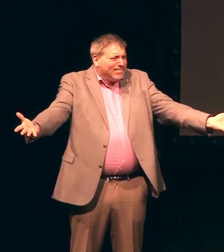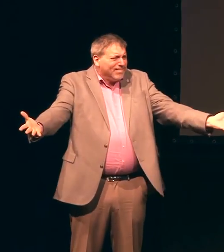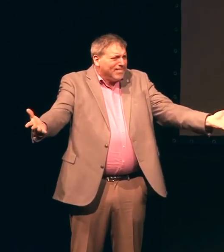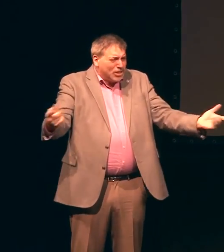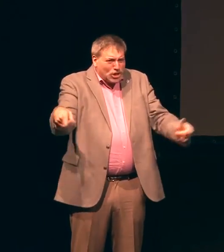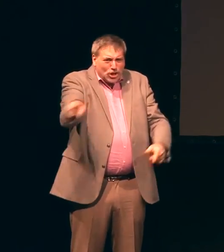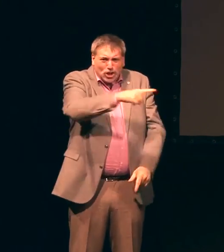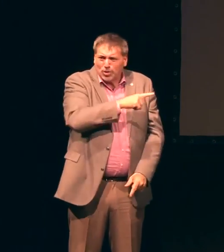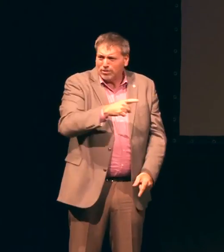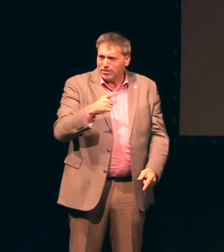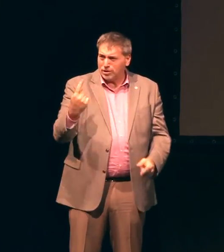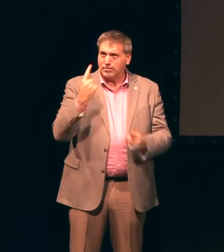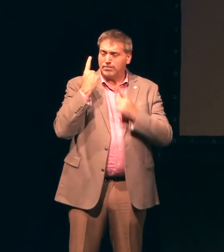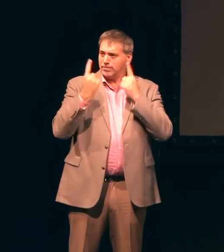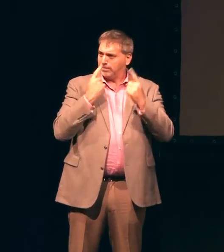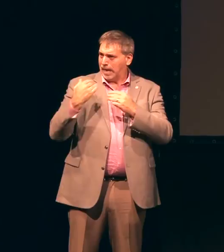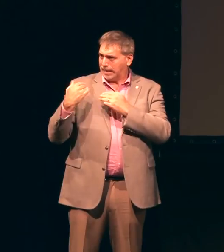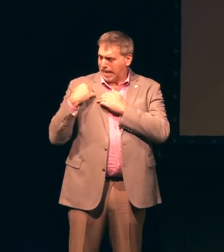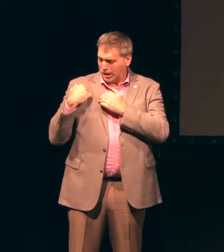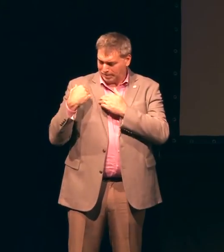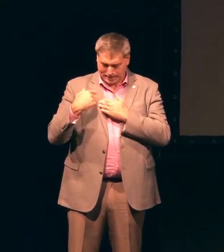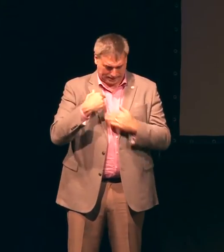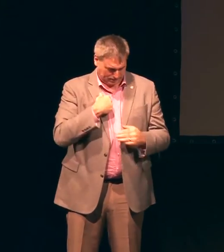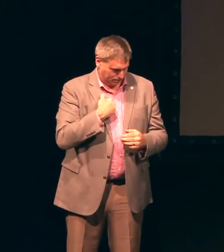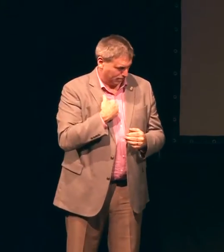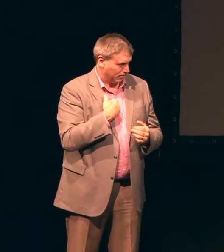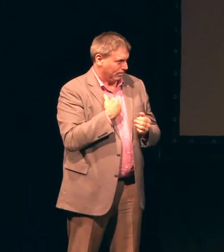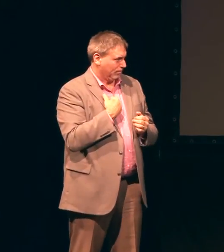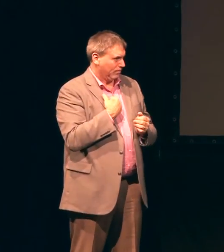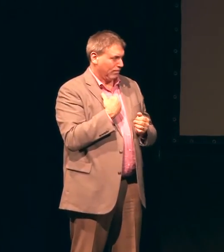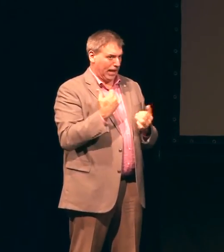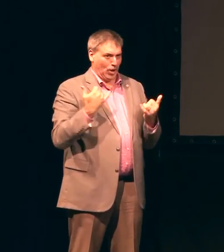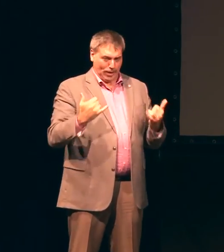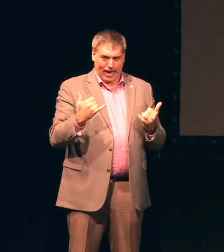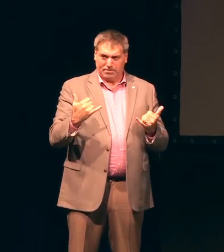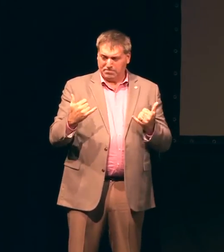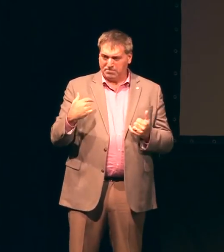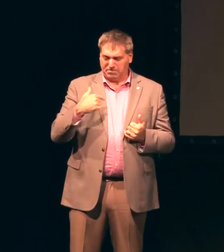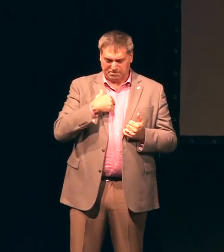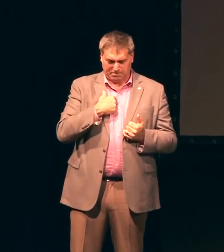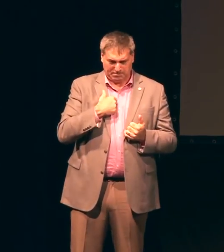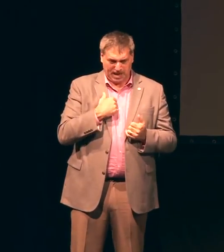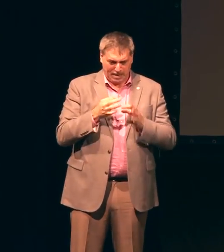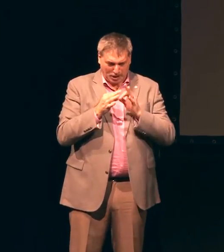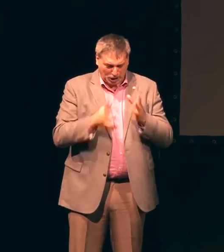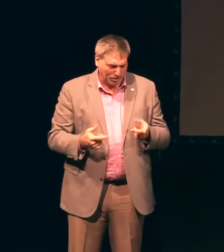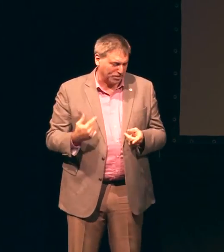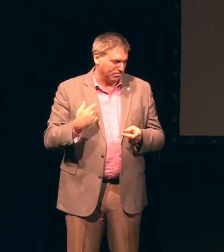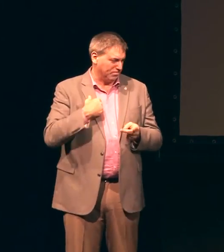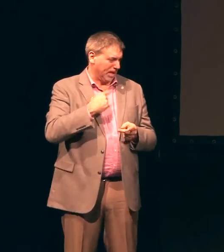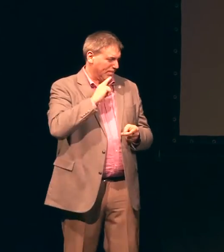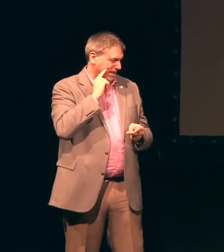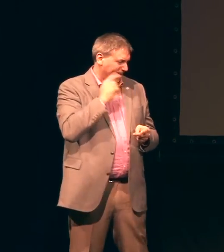what does accountability mean to you? Think about accountability. If you consider yourself,